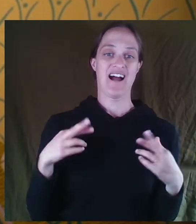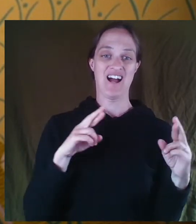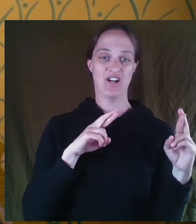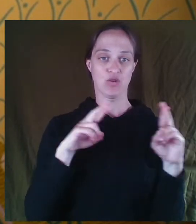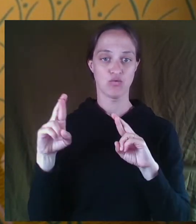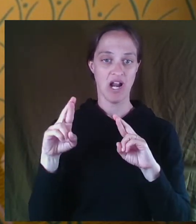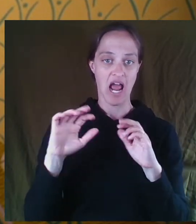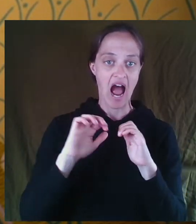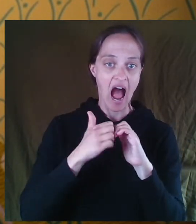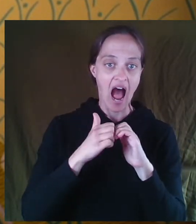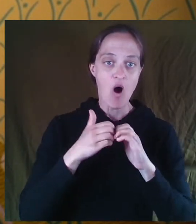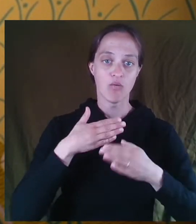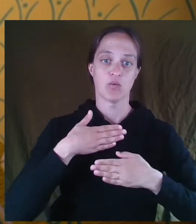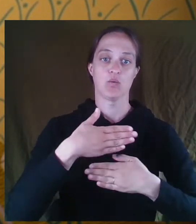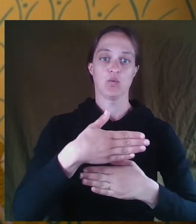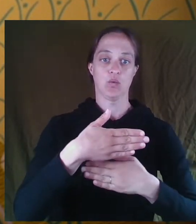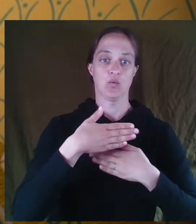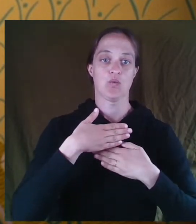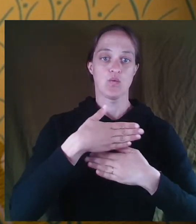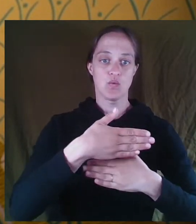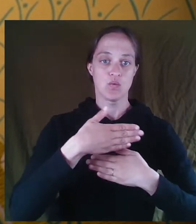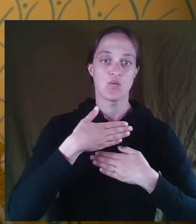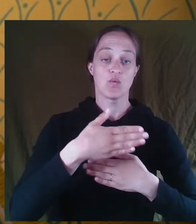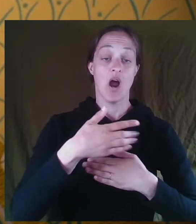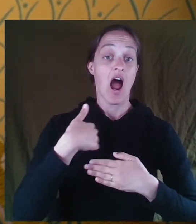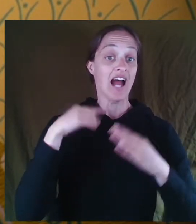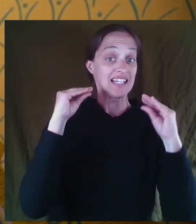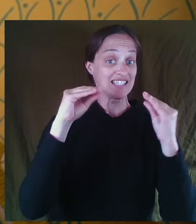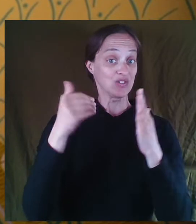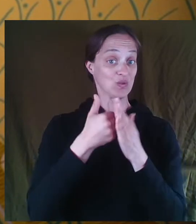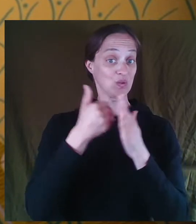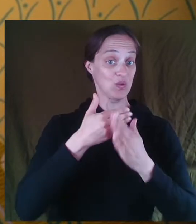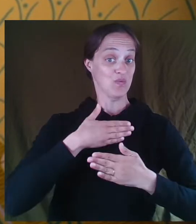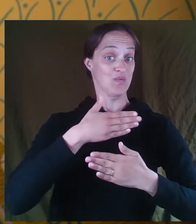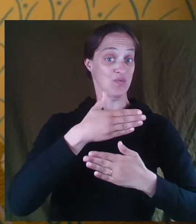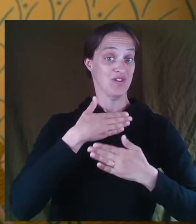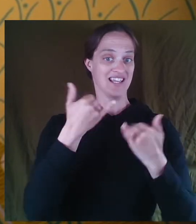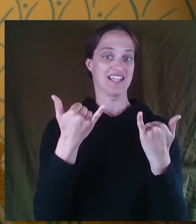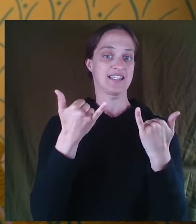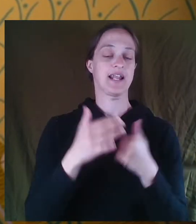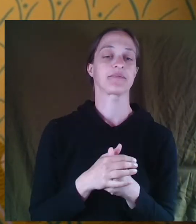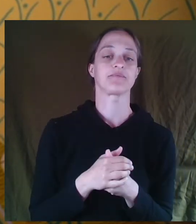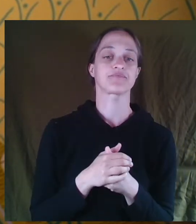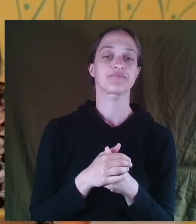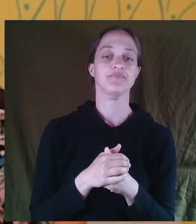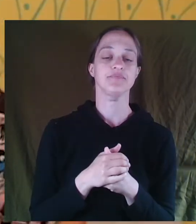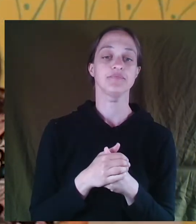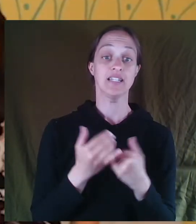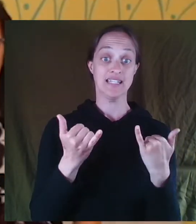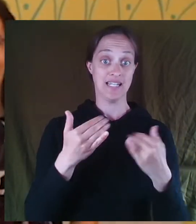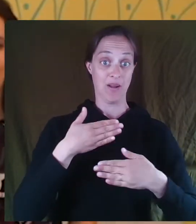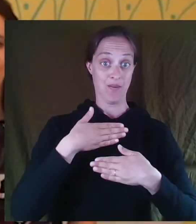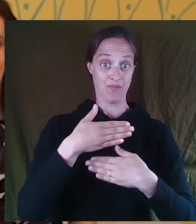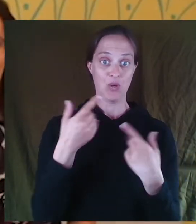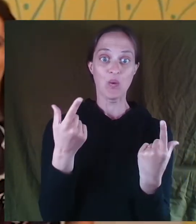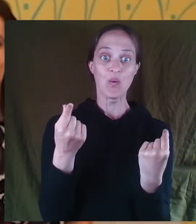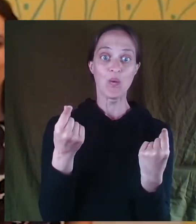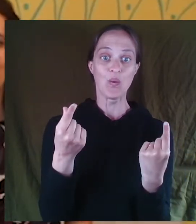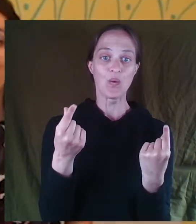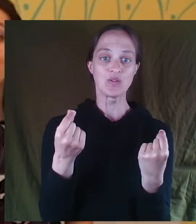To get our bodies ready, we're gonna take some deep breaths and I'm gonna teach you a new way to do that today. The way that we're going to breathe today